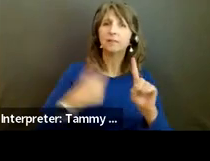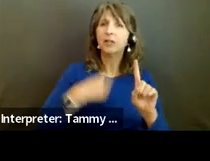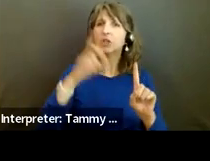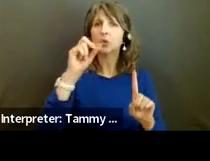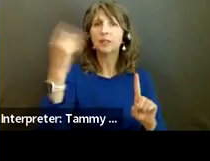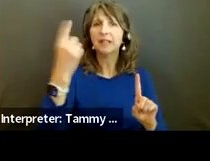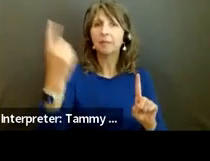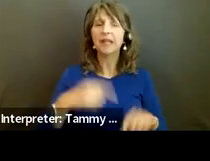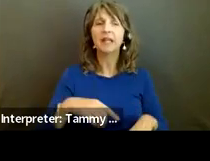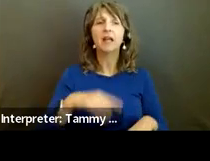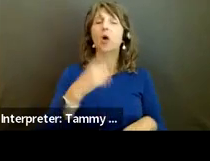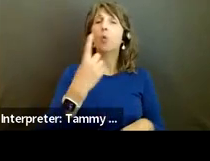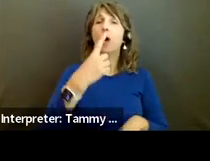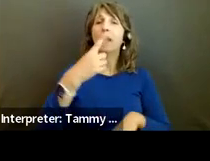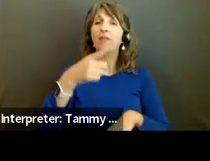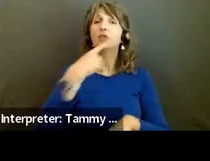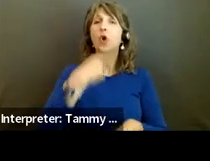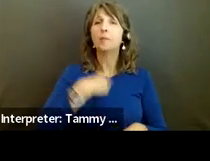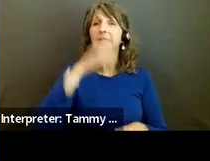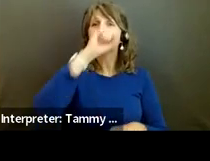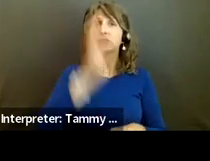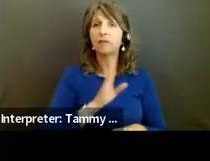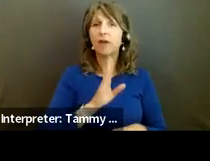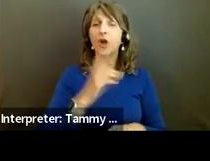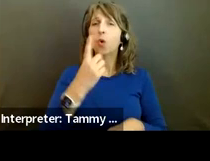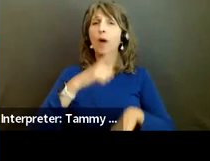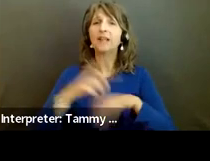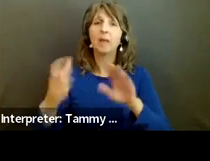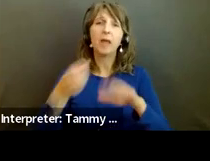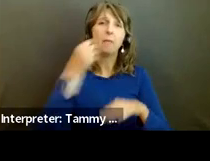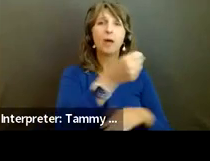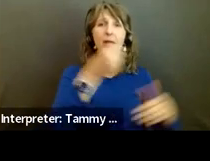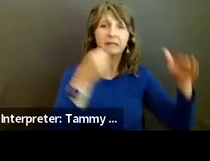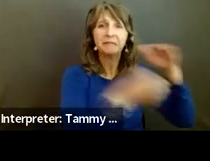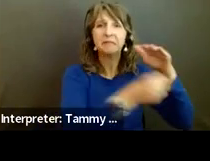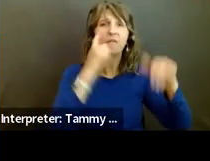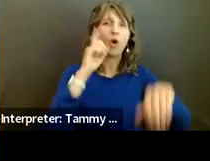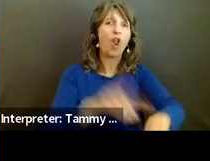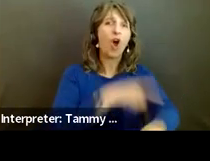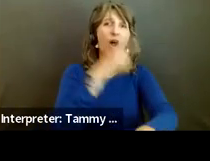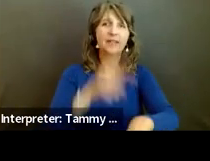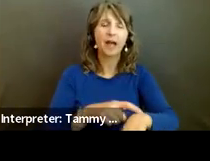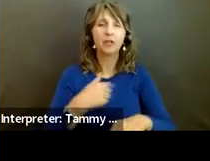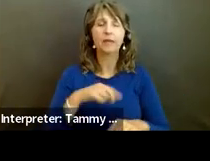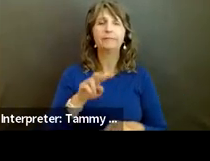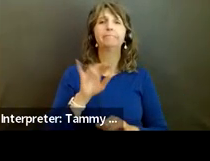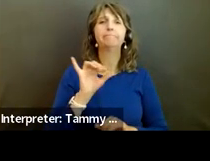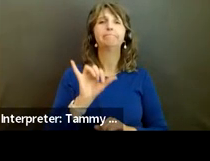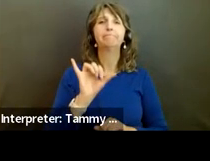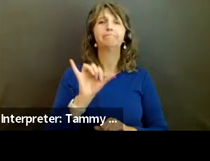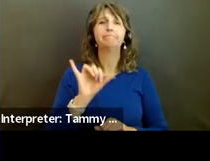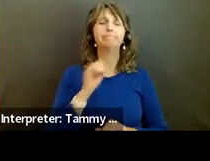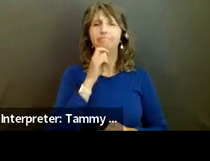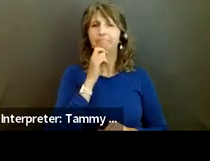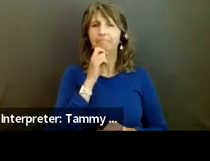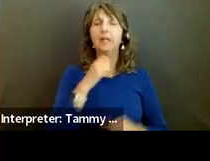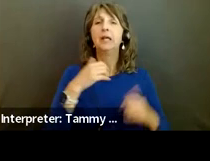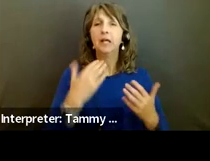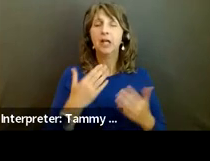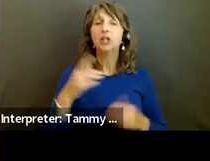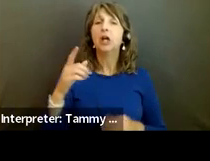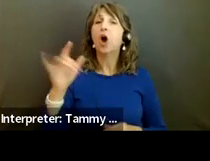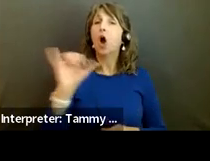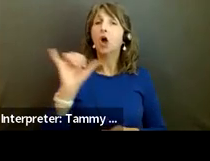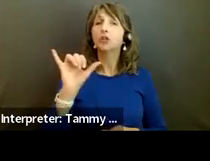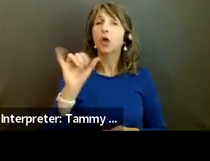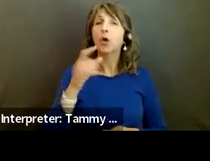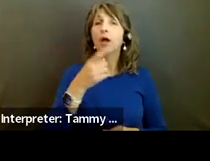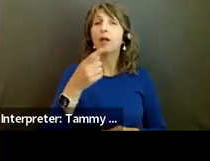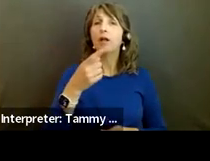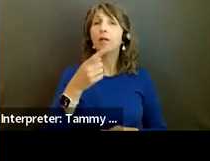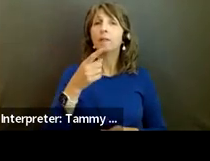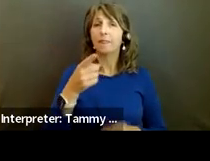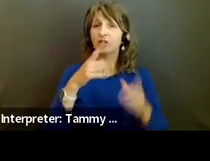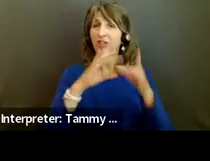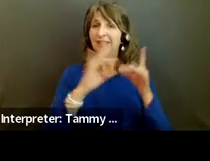So we're starting to get a little bit more involved. Right, then, so she says, oh yeah, they said I had cancer that one time, but I think it's gone.